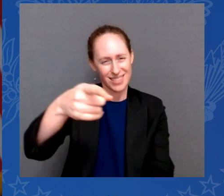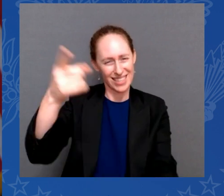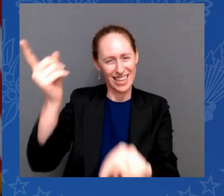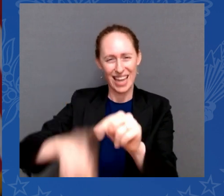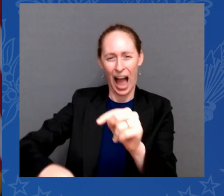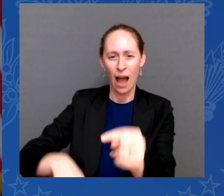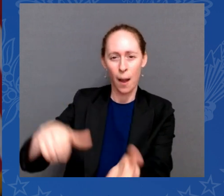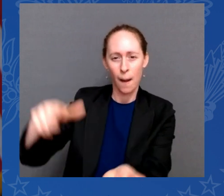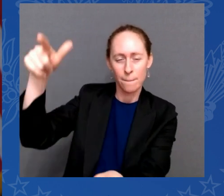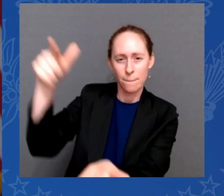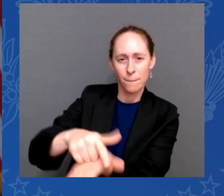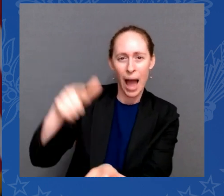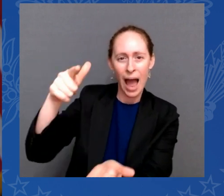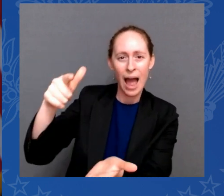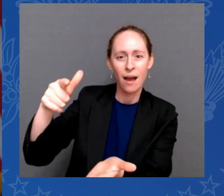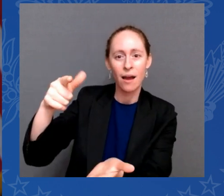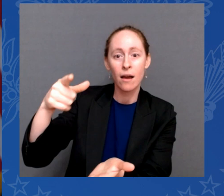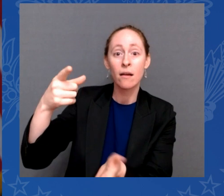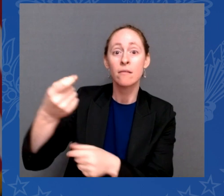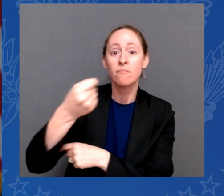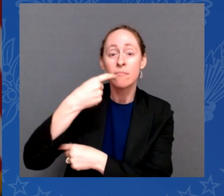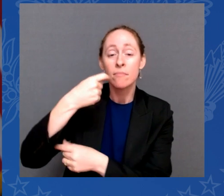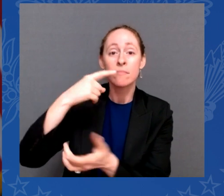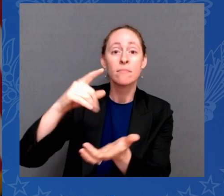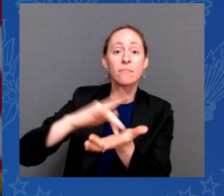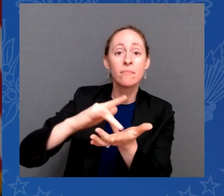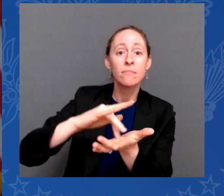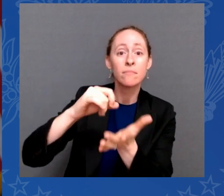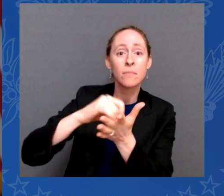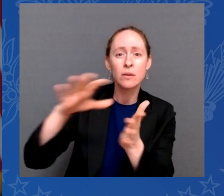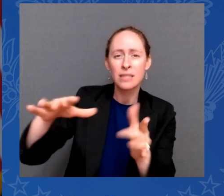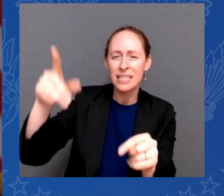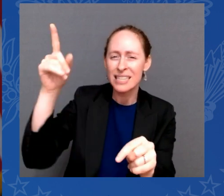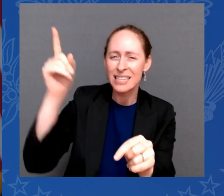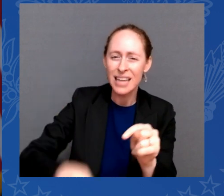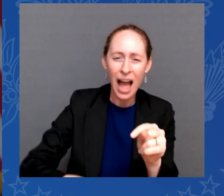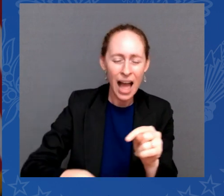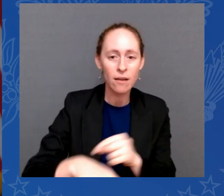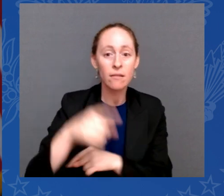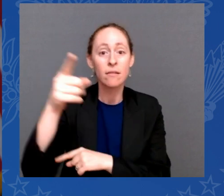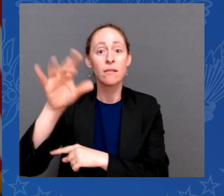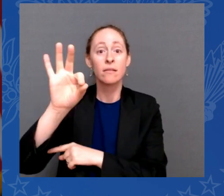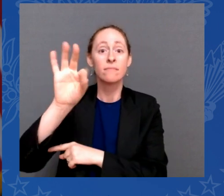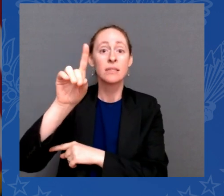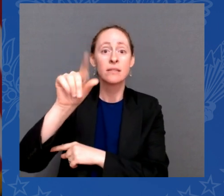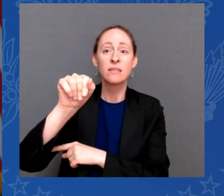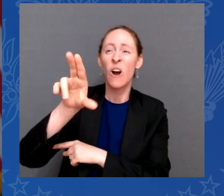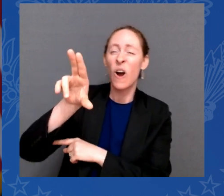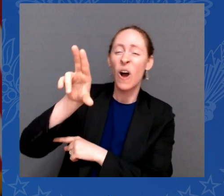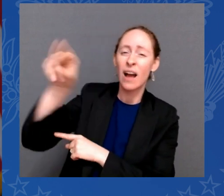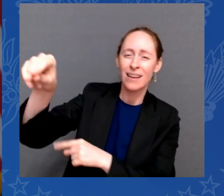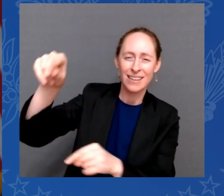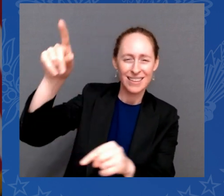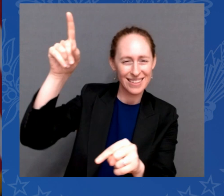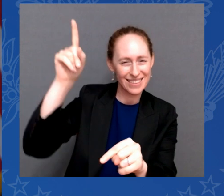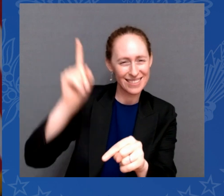about its efficacy and safety. And federal agencies may continue to provide reproductive health services